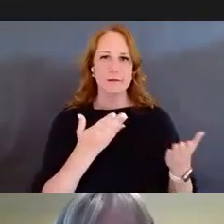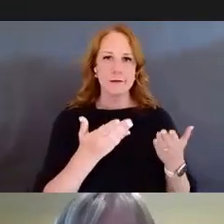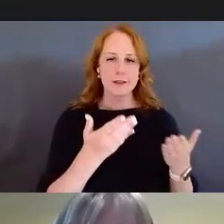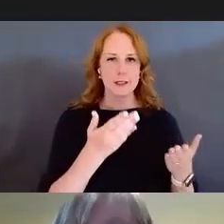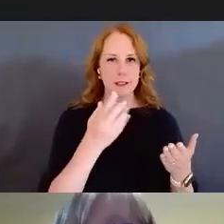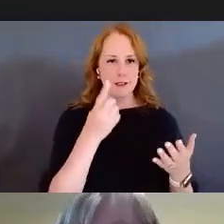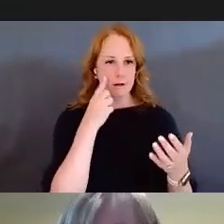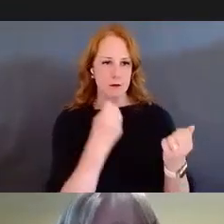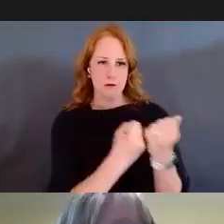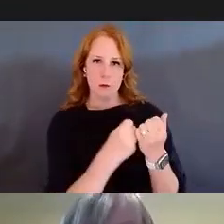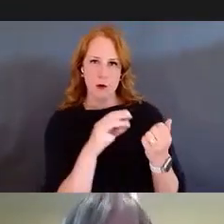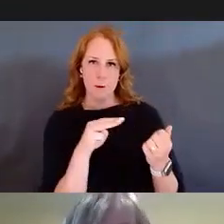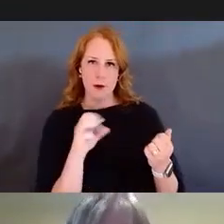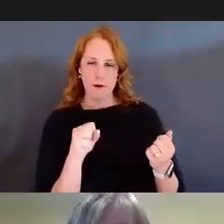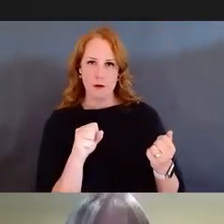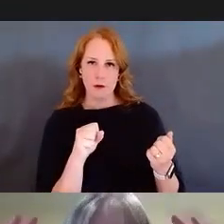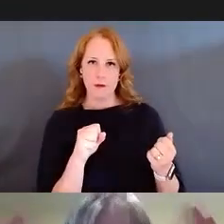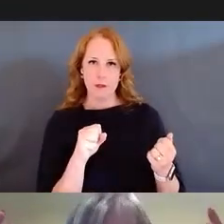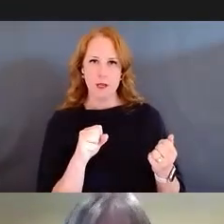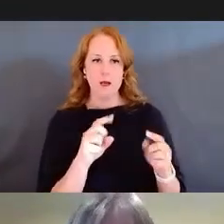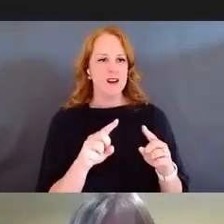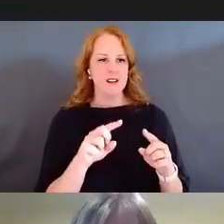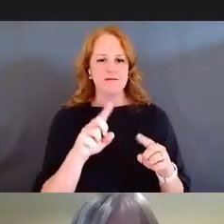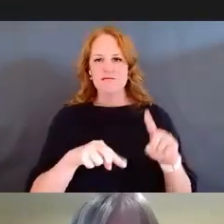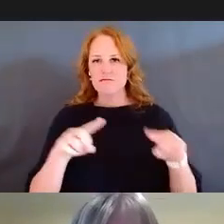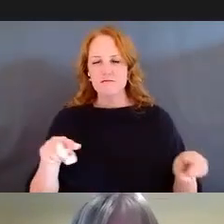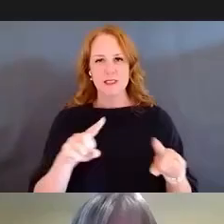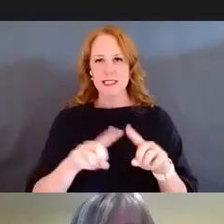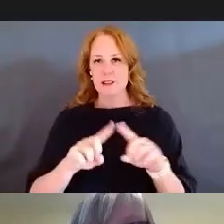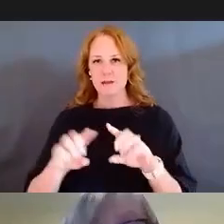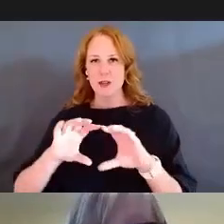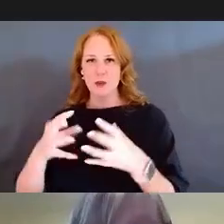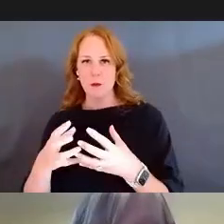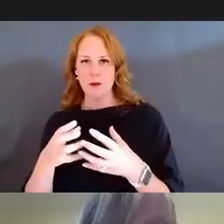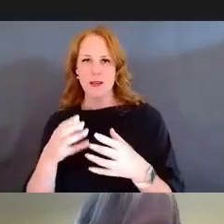Microsoft here in the US but then different ones in global locations around the world such as